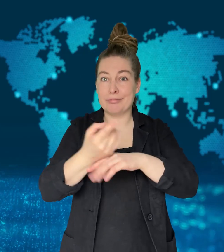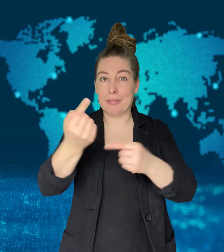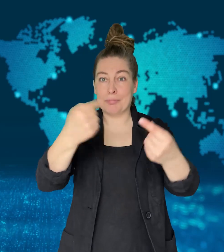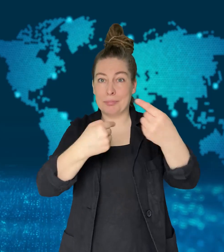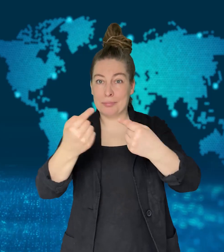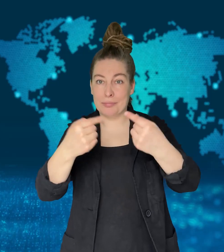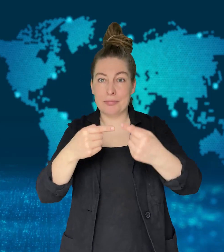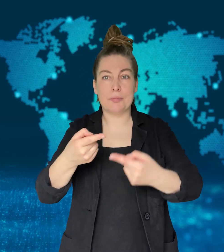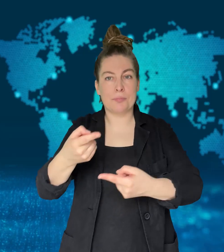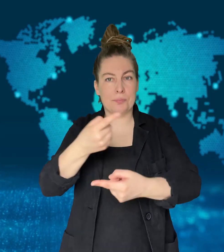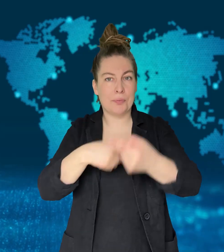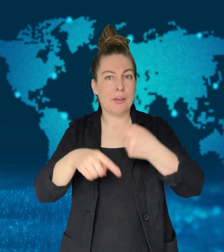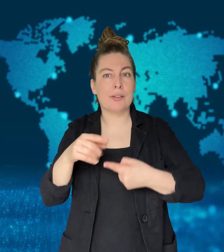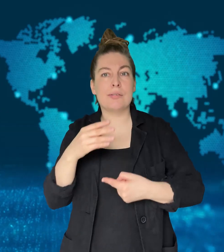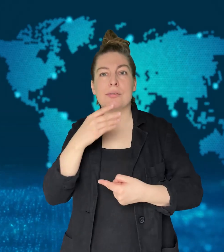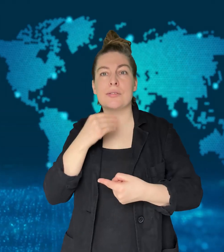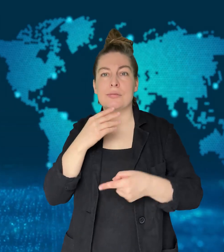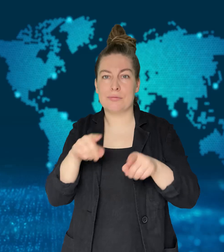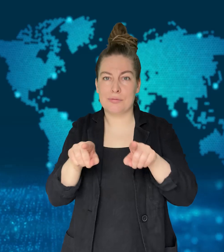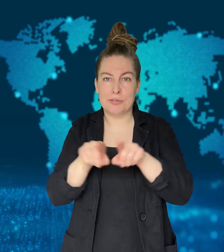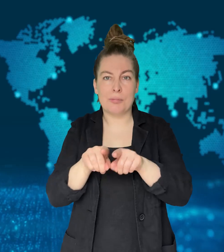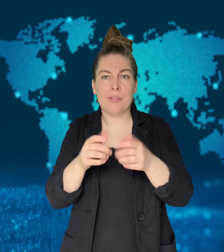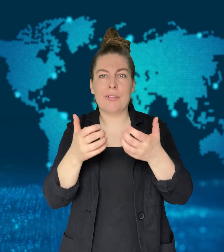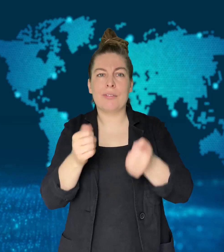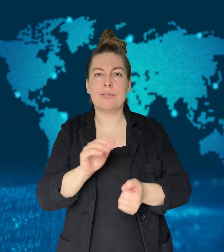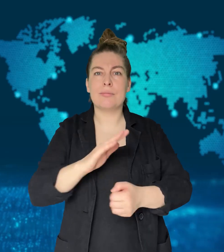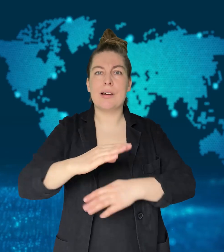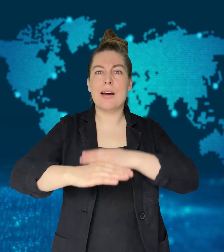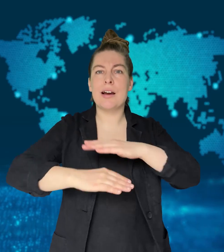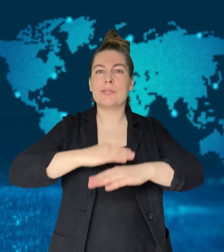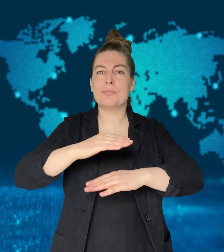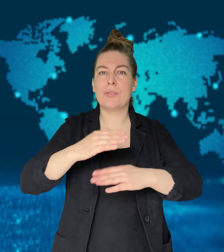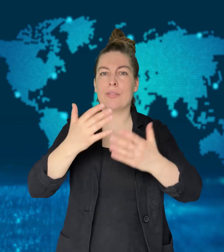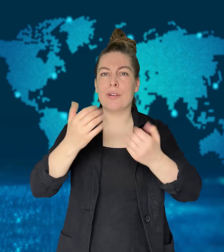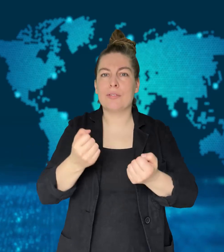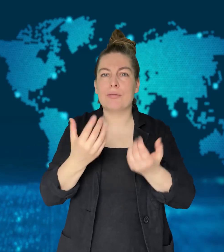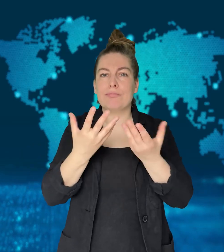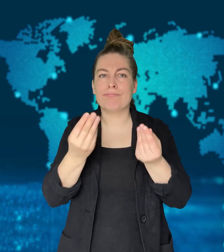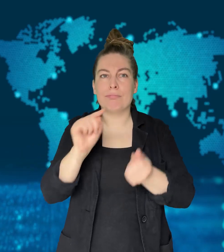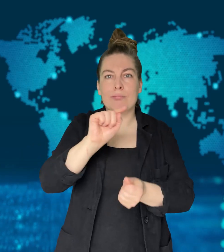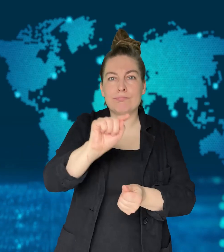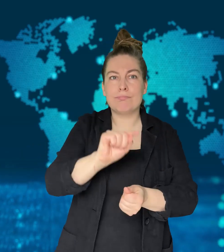In response, Israel struck multiple Hezbollah sites in Lebanon.